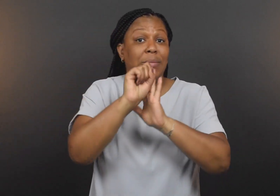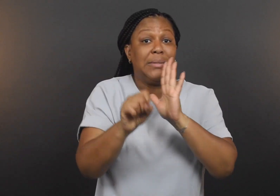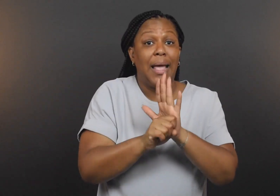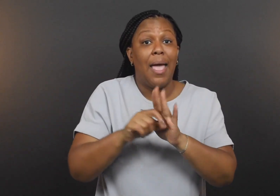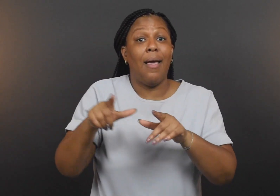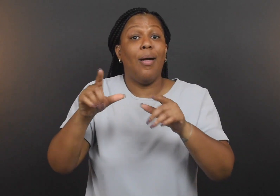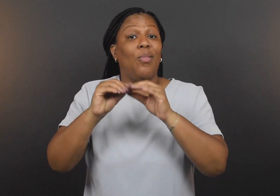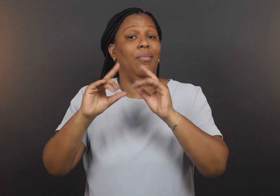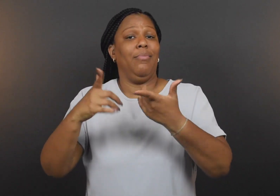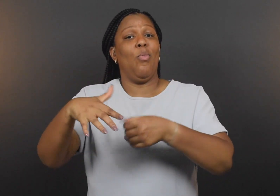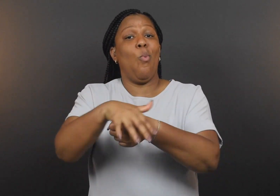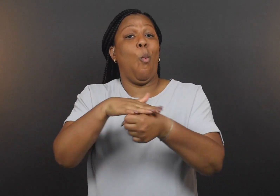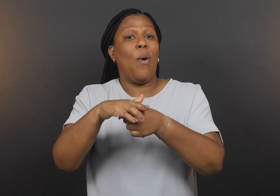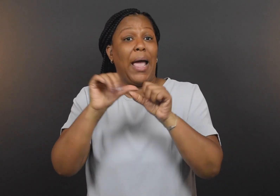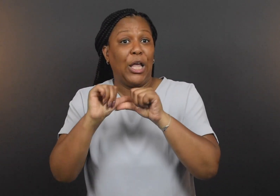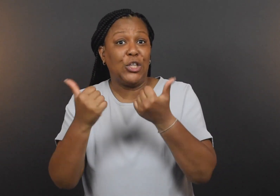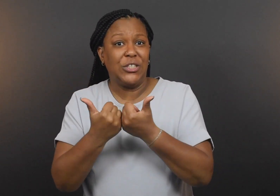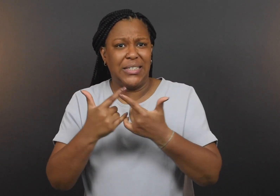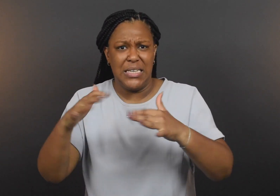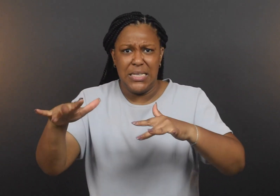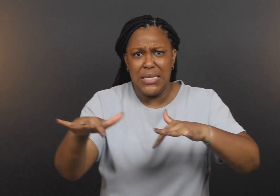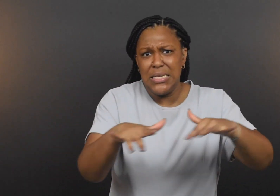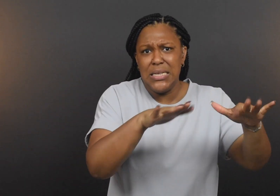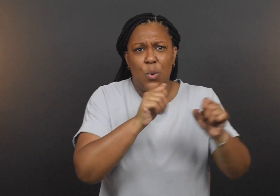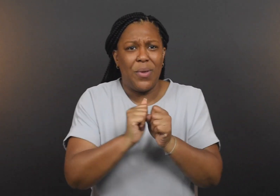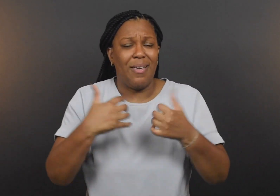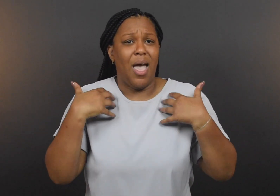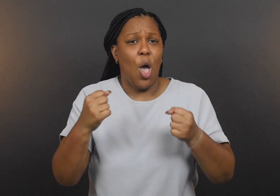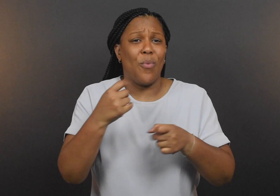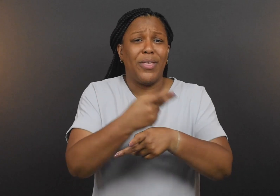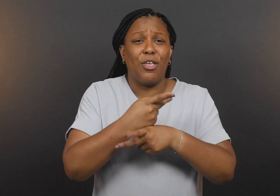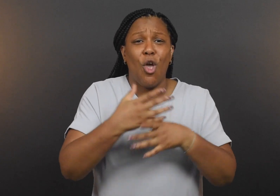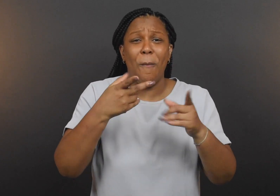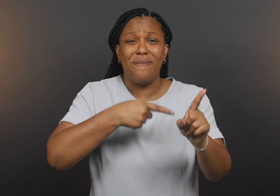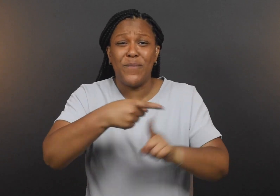Thousands of responders from CDC, federal, state, and local agencies